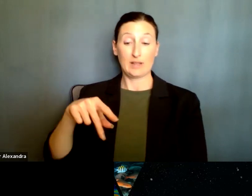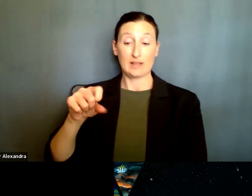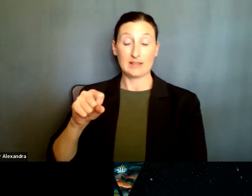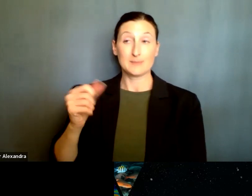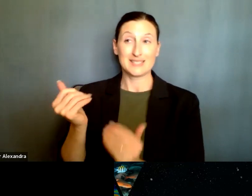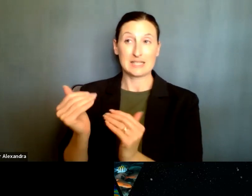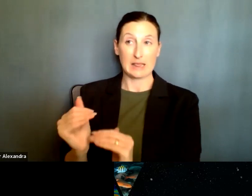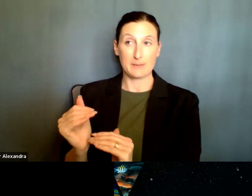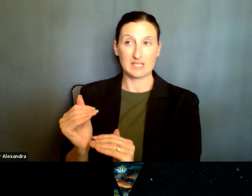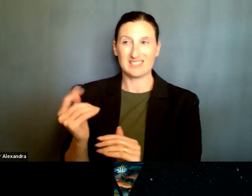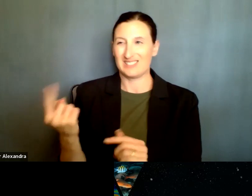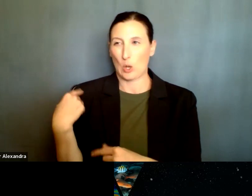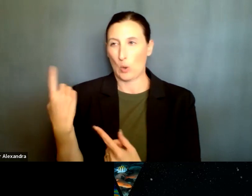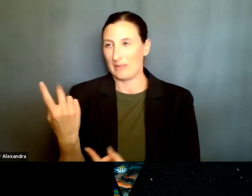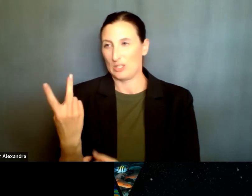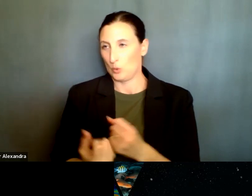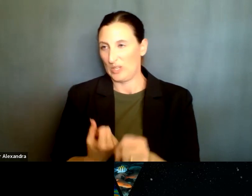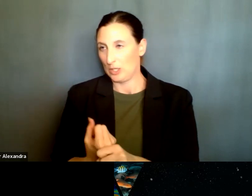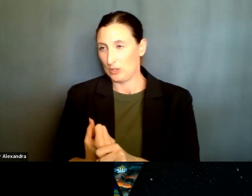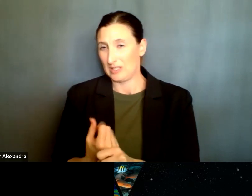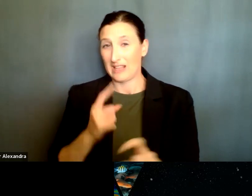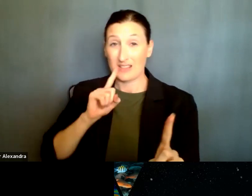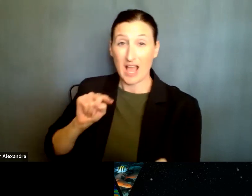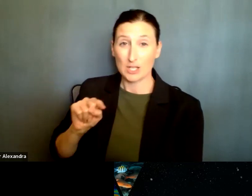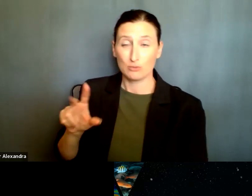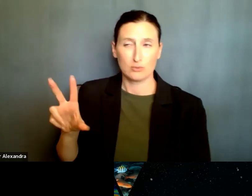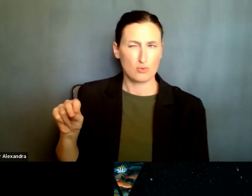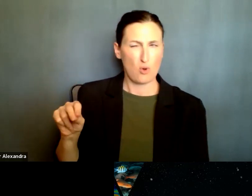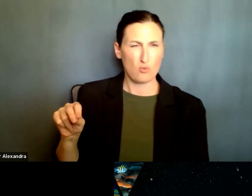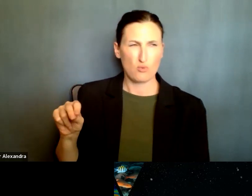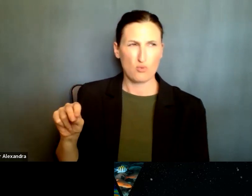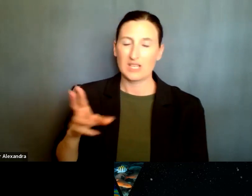is that the answer is no. It's a regular competition